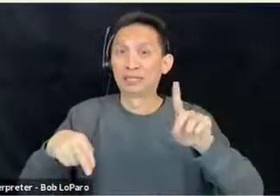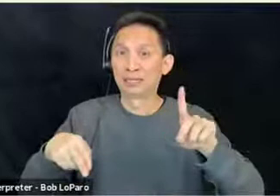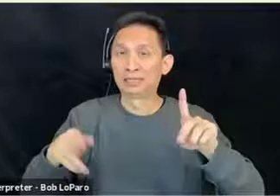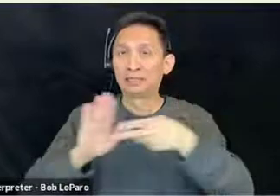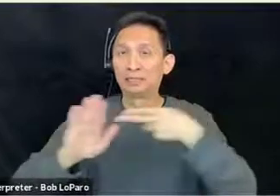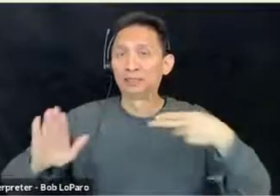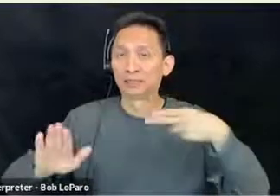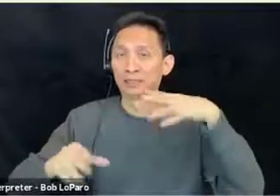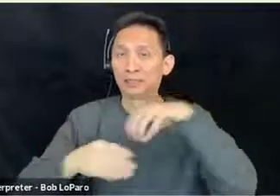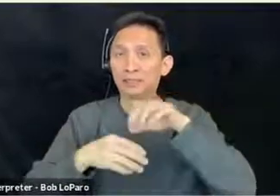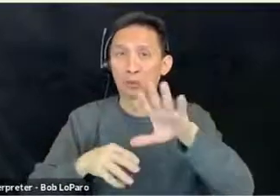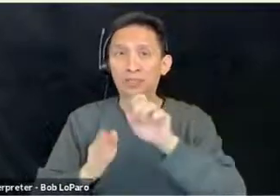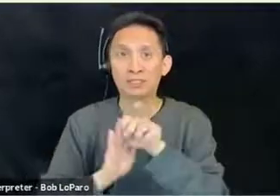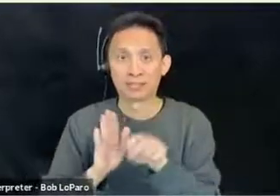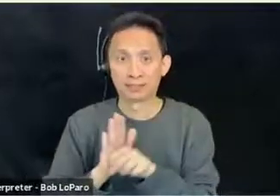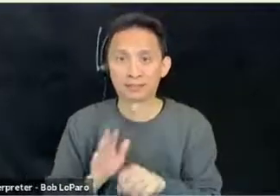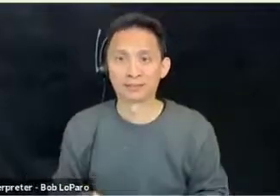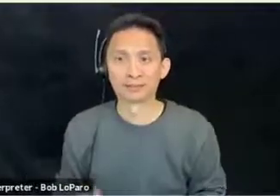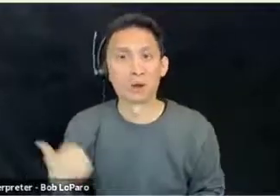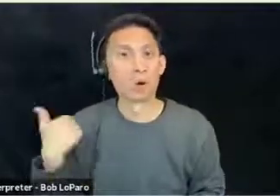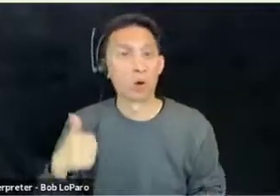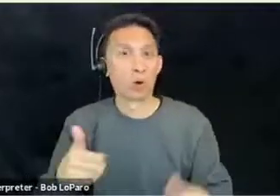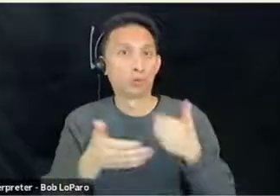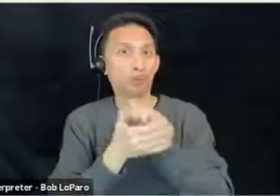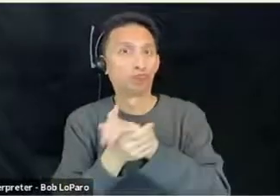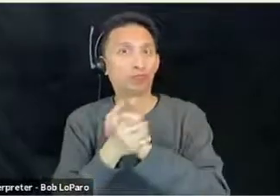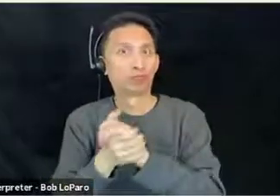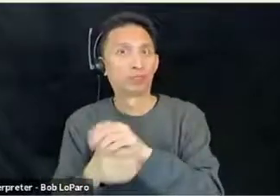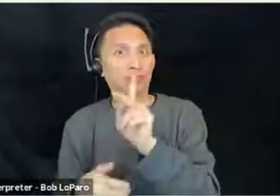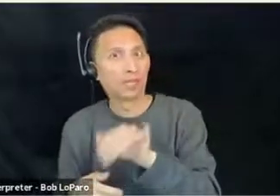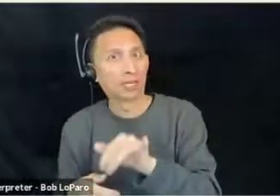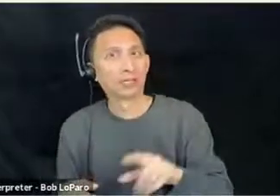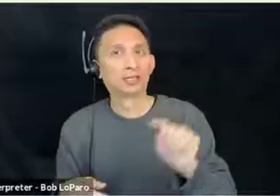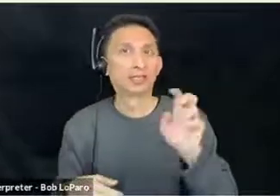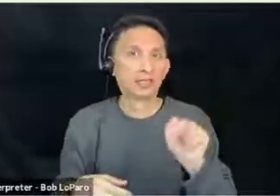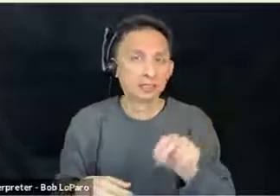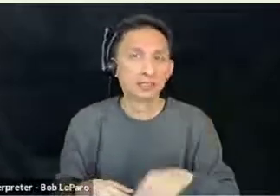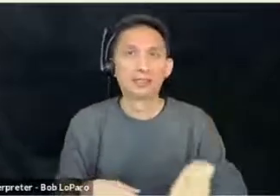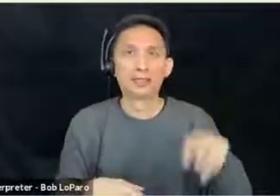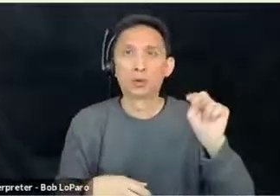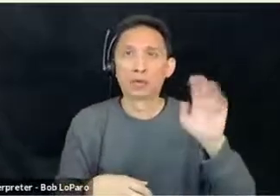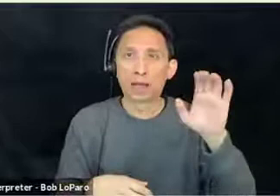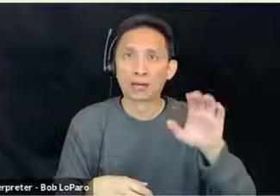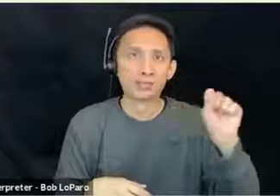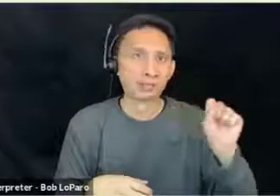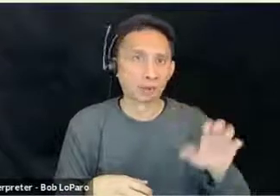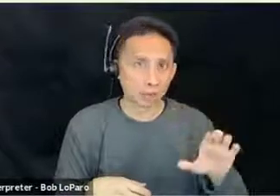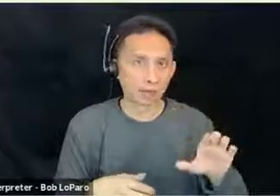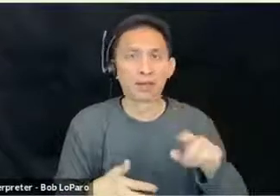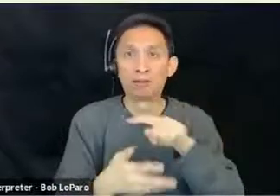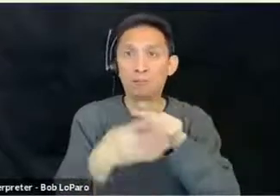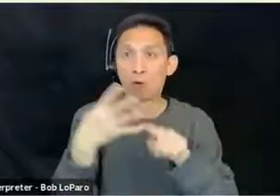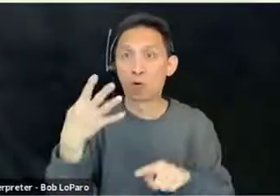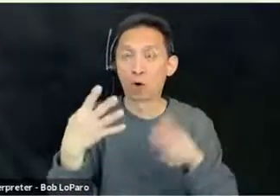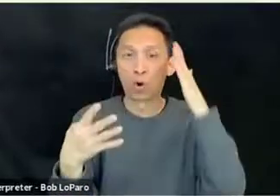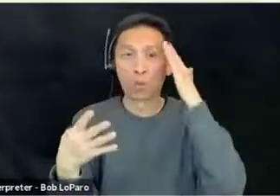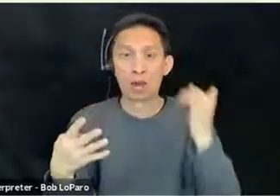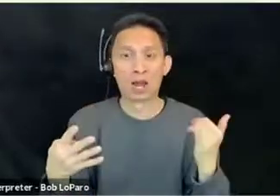[Melissa] And good job to Kentucky, Tennessee, North Carolina, and South Carolina for either being in-process